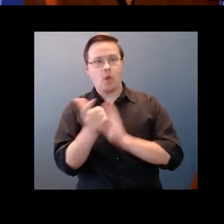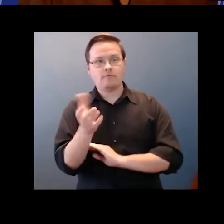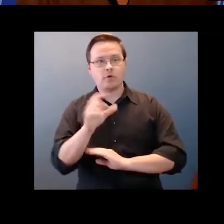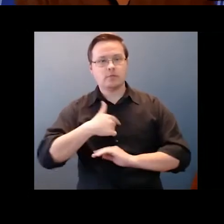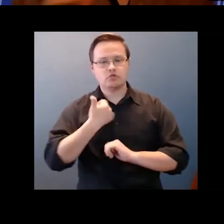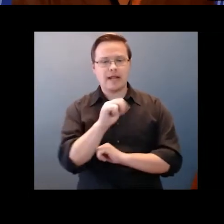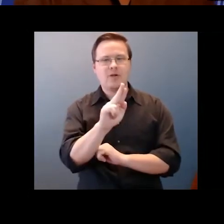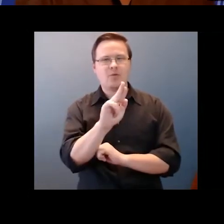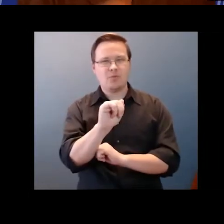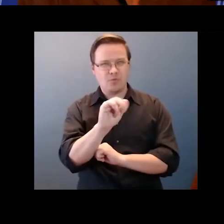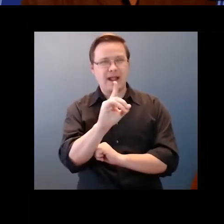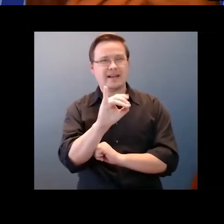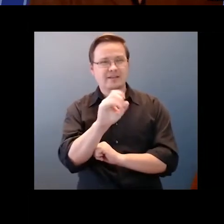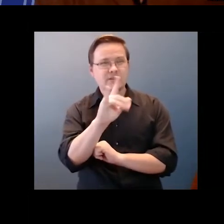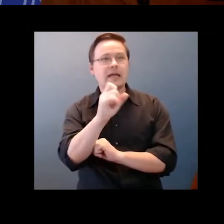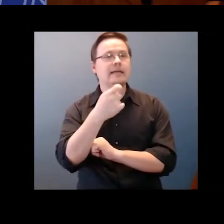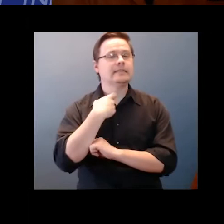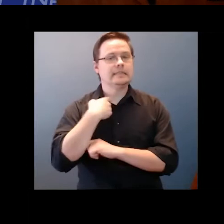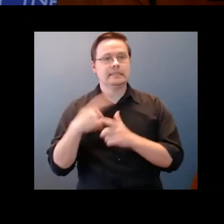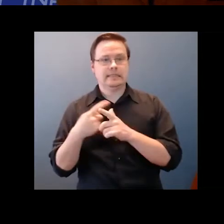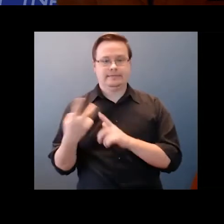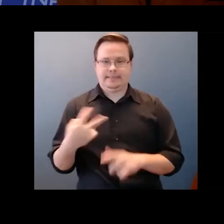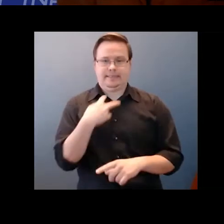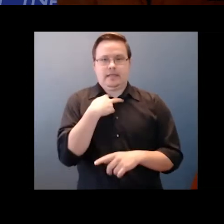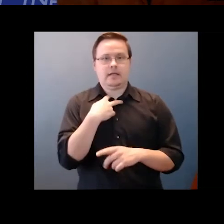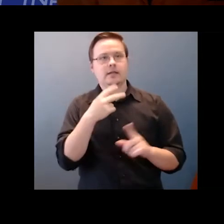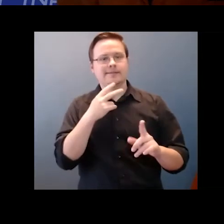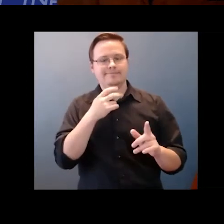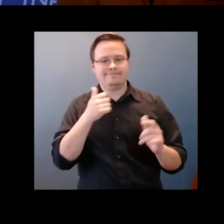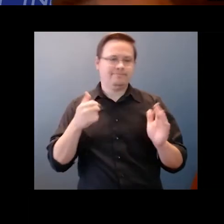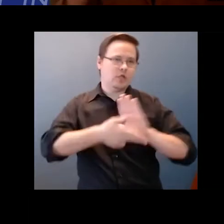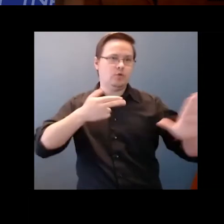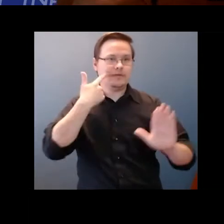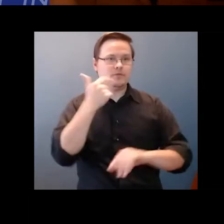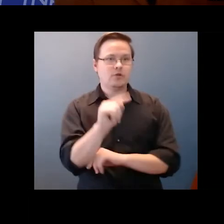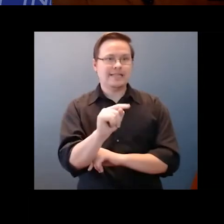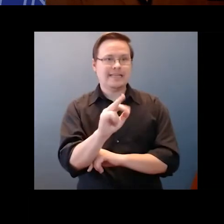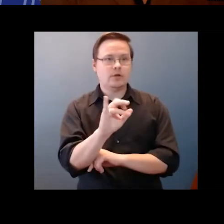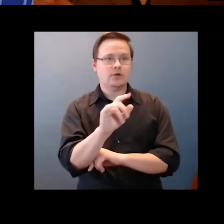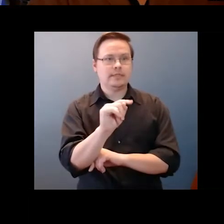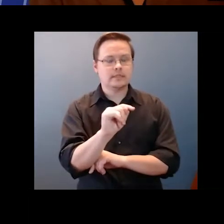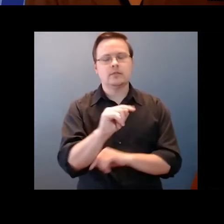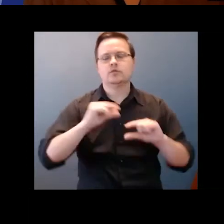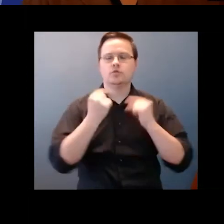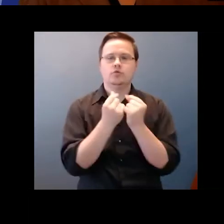the mosque and then entrap them and accuse them of being terrorists. And so groups like Partnership for the announcement of new Americans or a